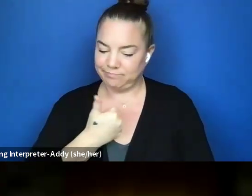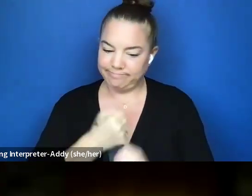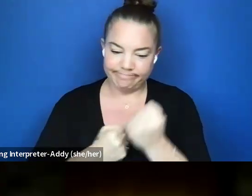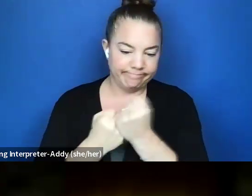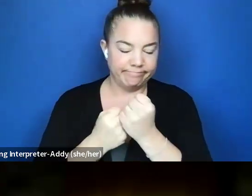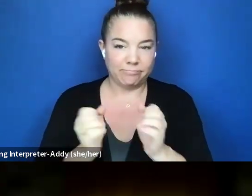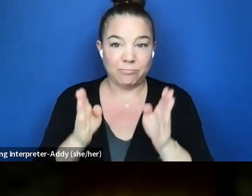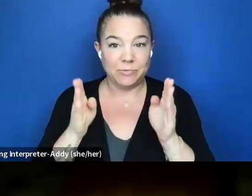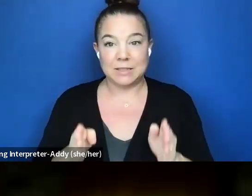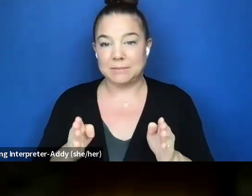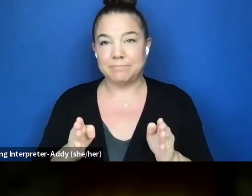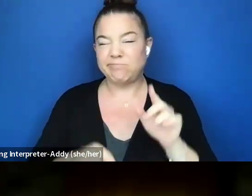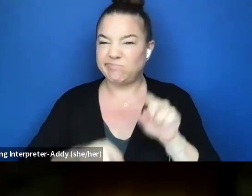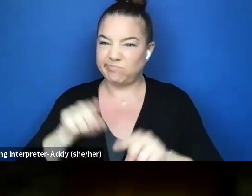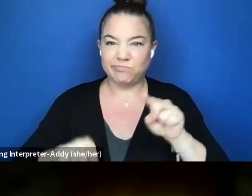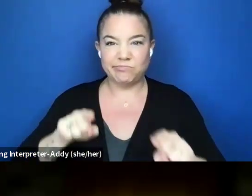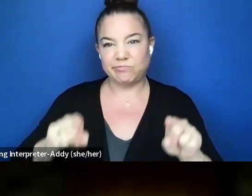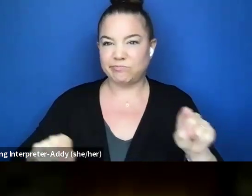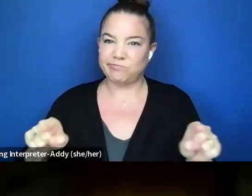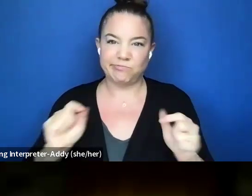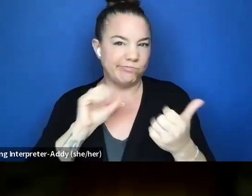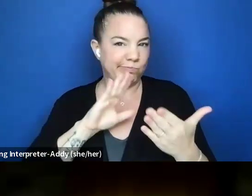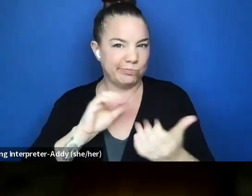Don Posh: and various ways throughout my life. So